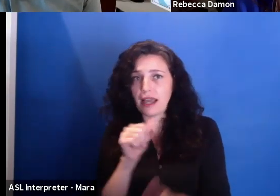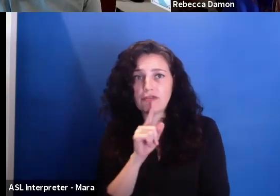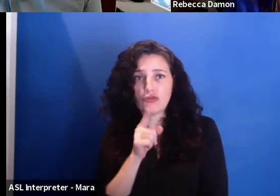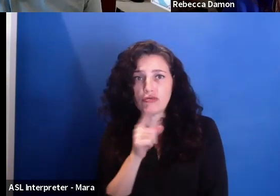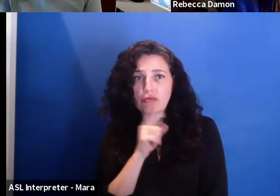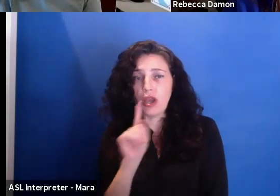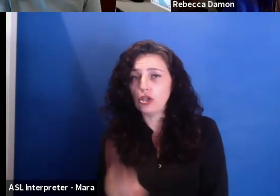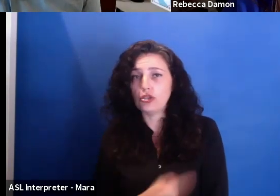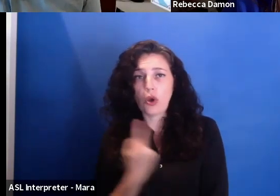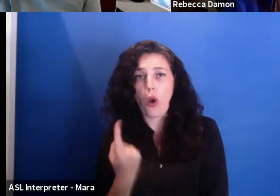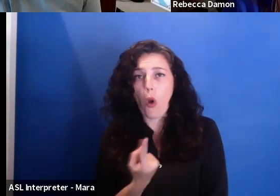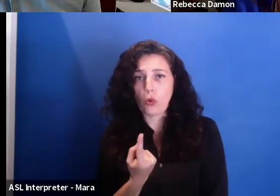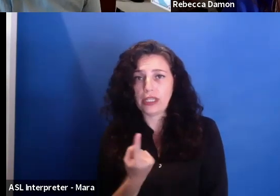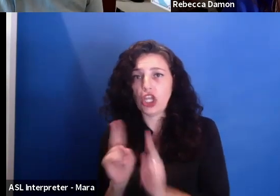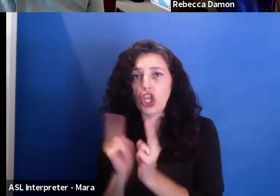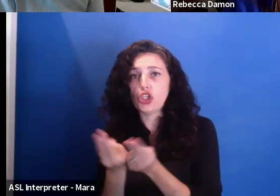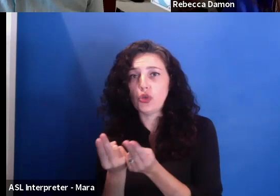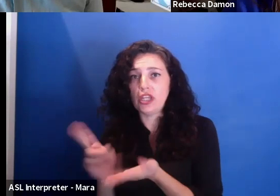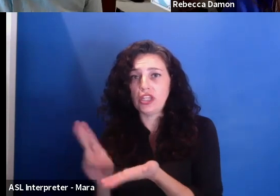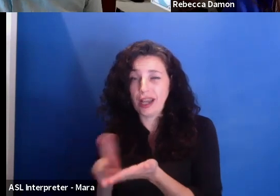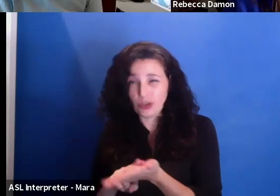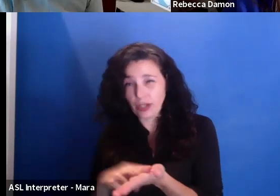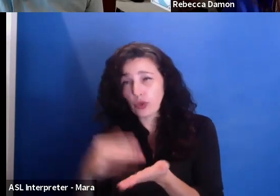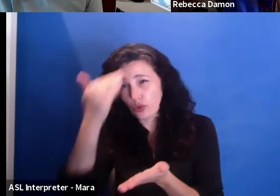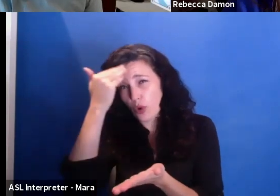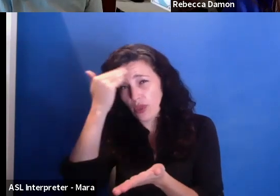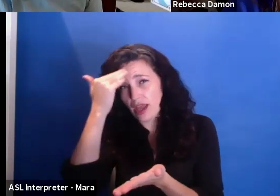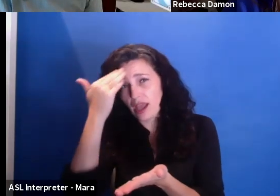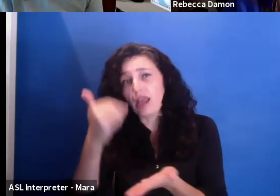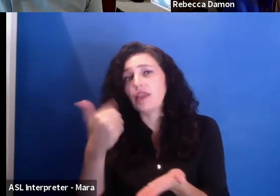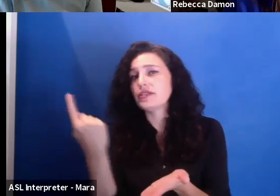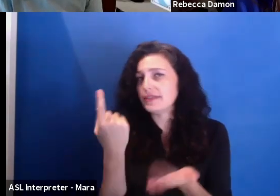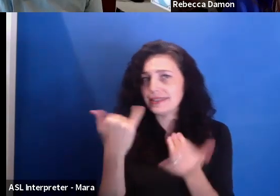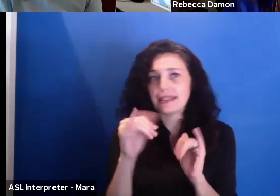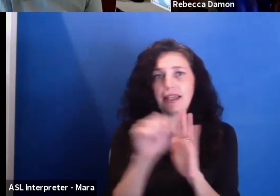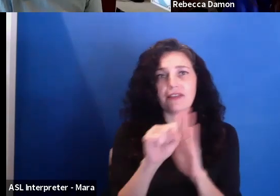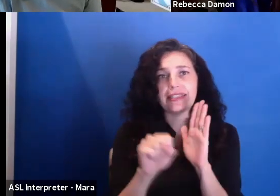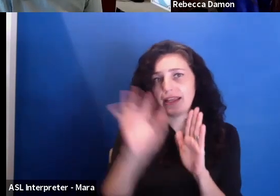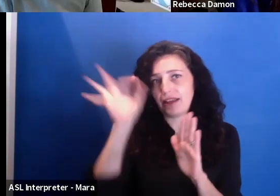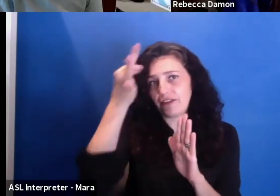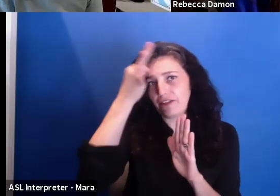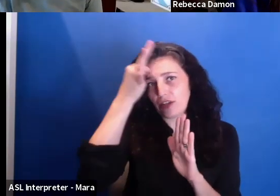So please be aware of that. You may still have other state and federal law rights to resist those kinds of waivers, but,